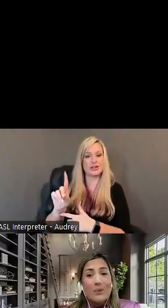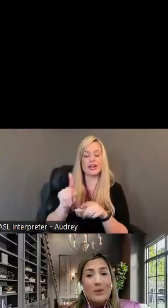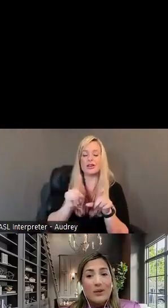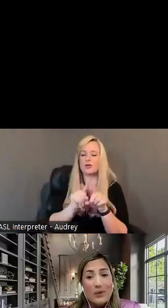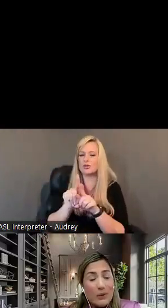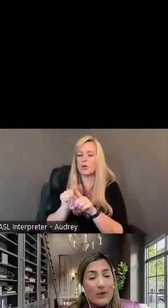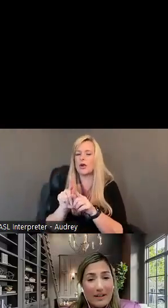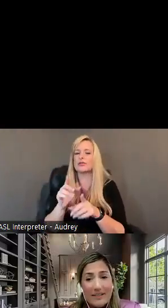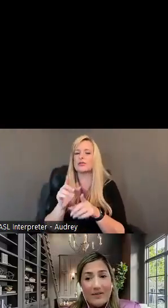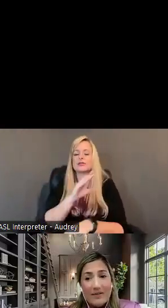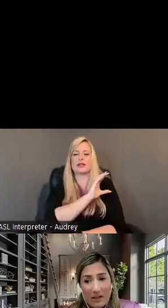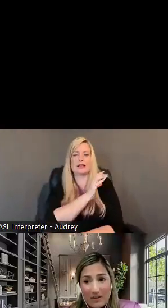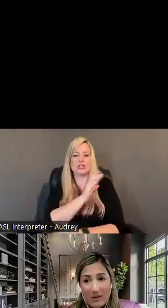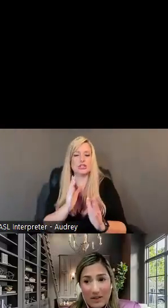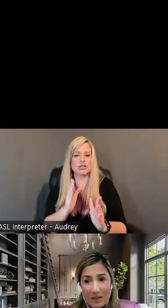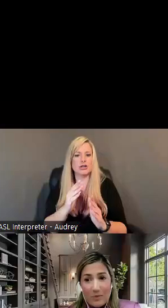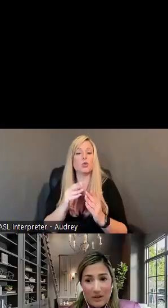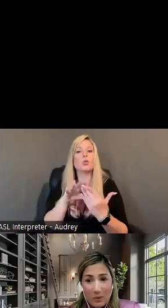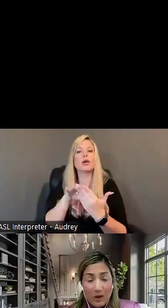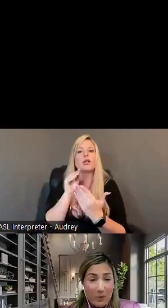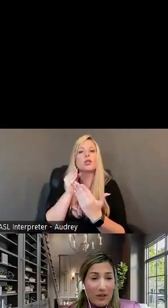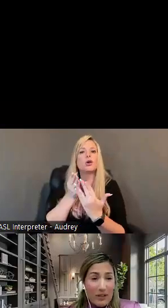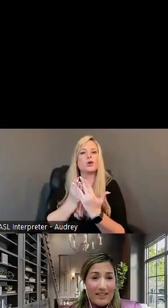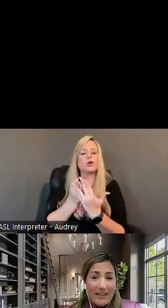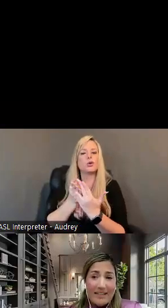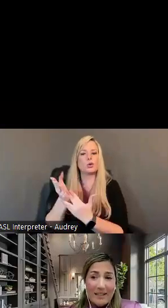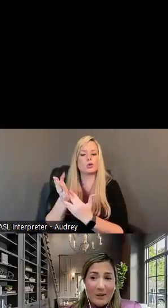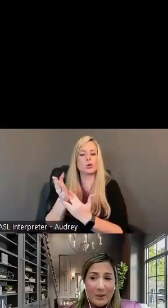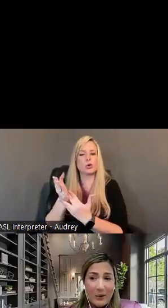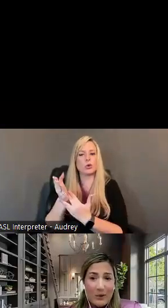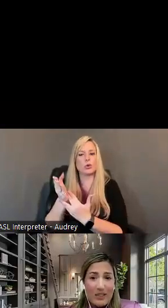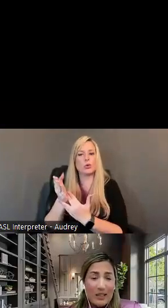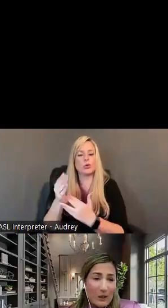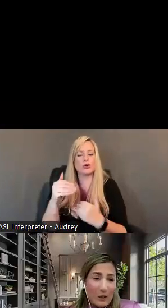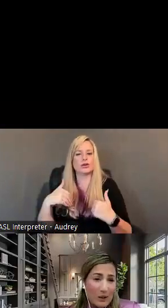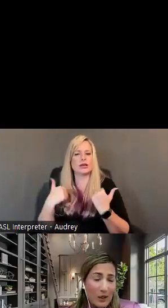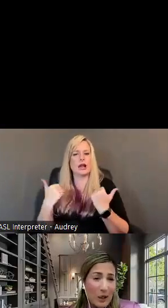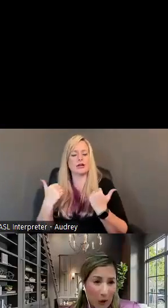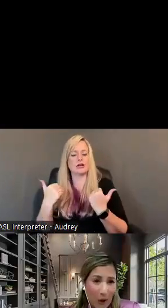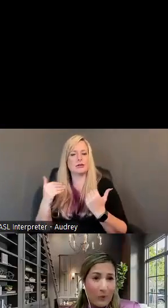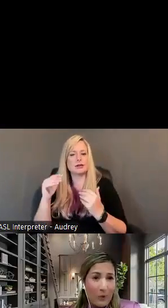we learned through the eyes of young adults with mood and anxiety disorders. It looks a lot more